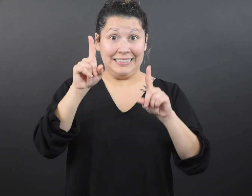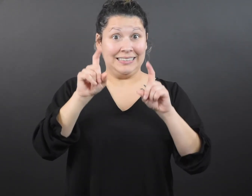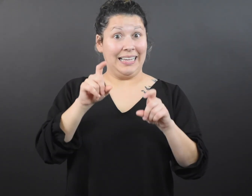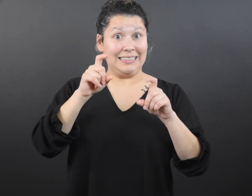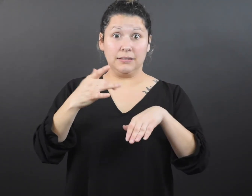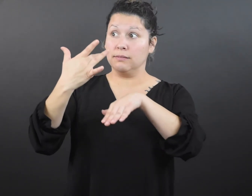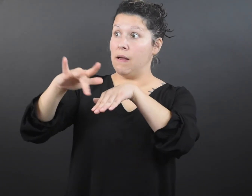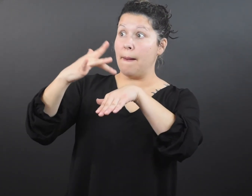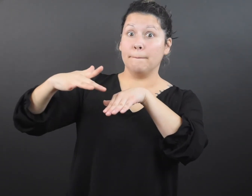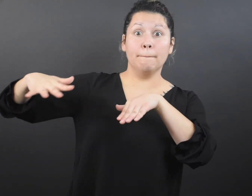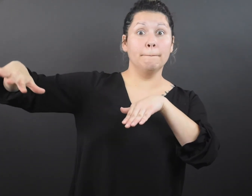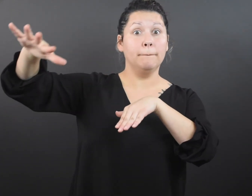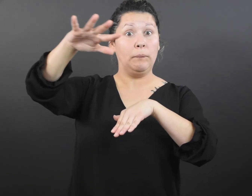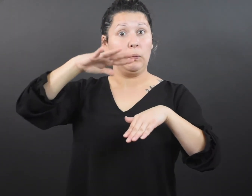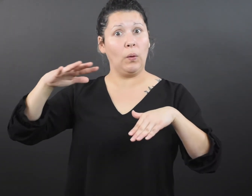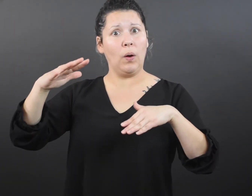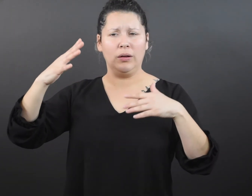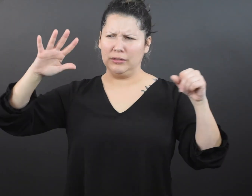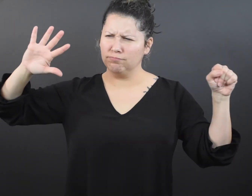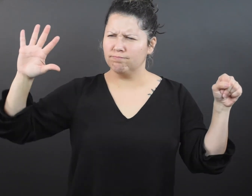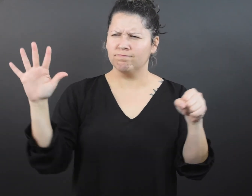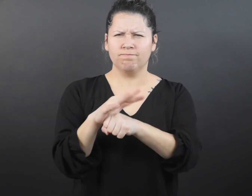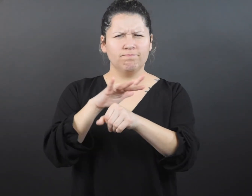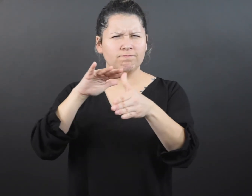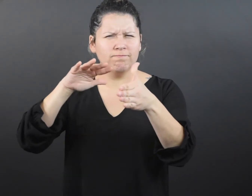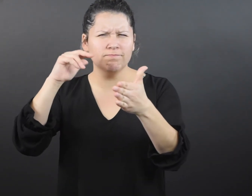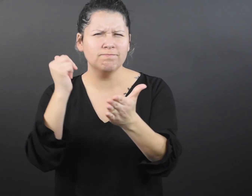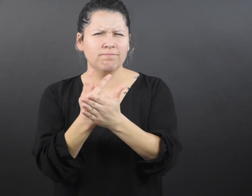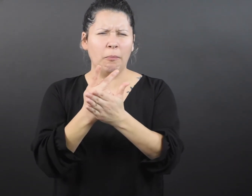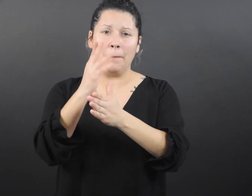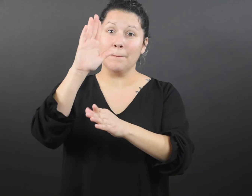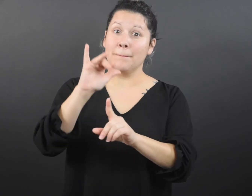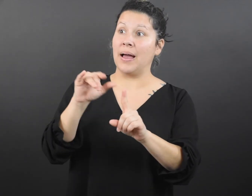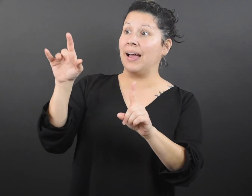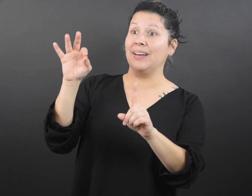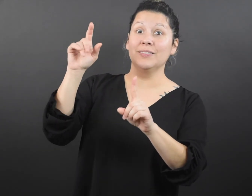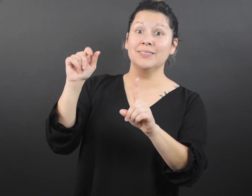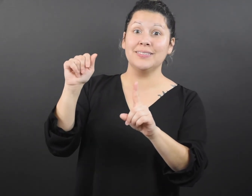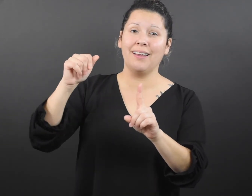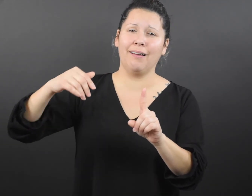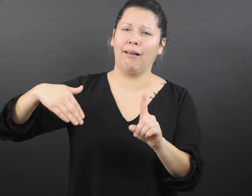market have been fully studied and approved by the Food and Drug Administration (FDA).